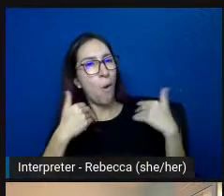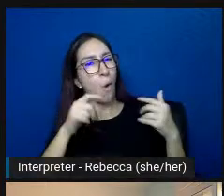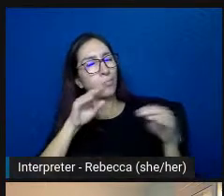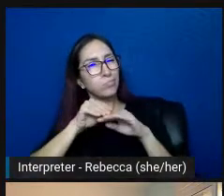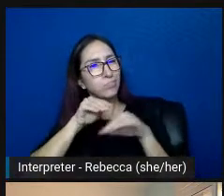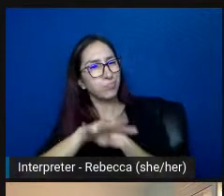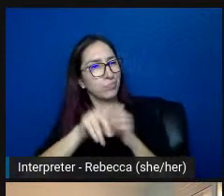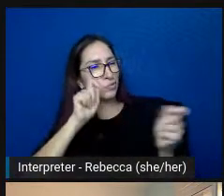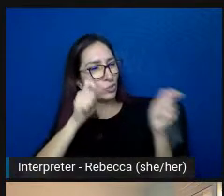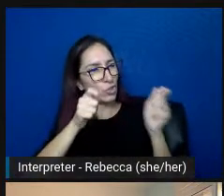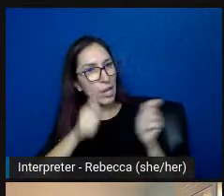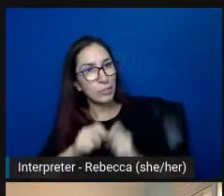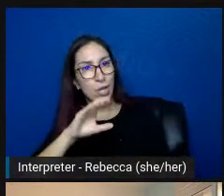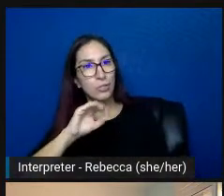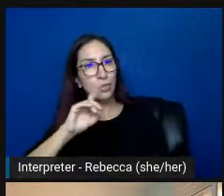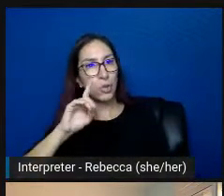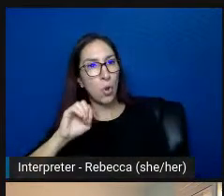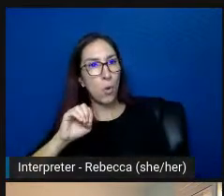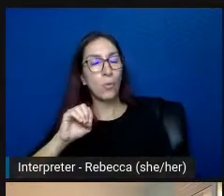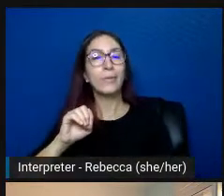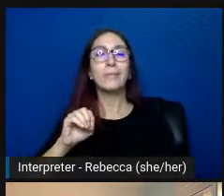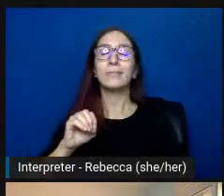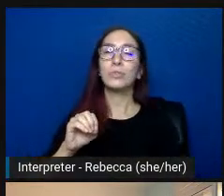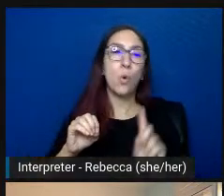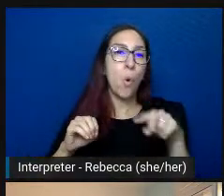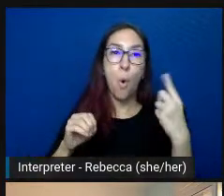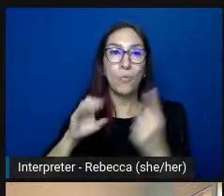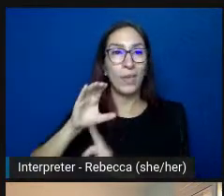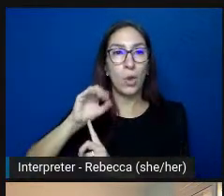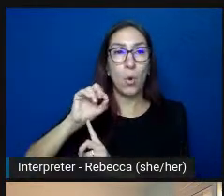century were not very welcome to make changes.